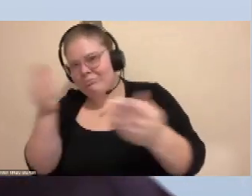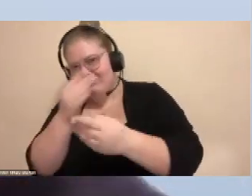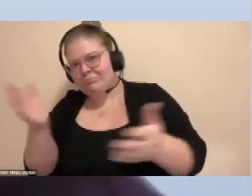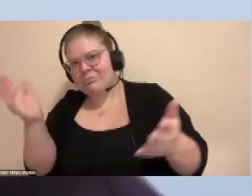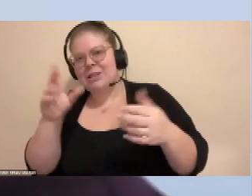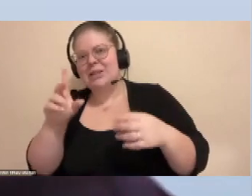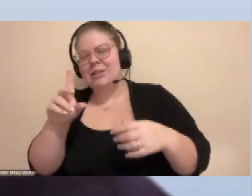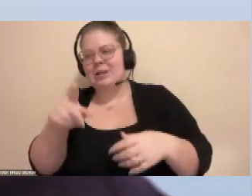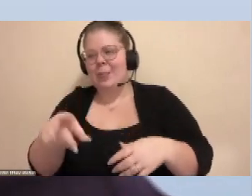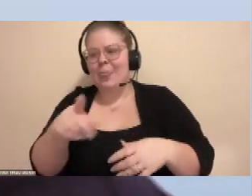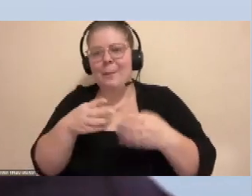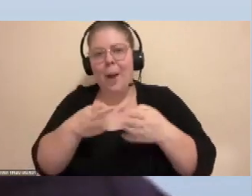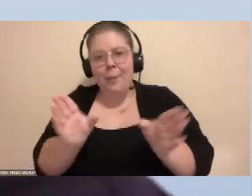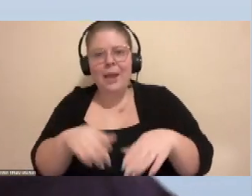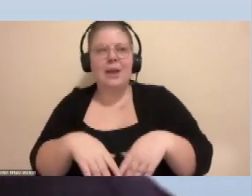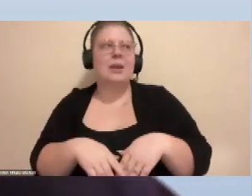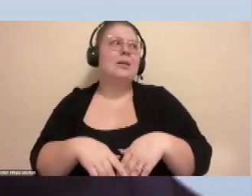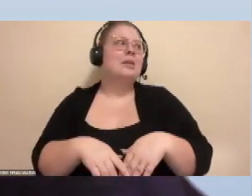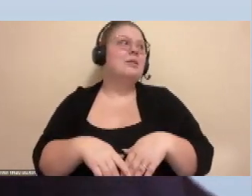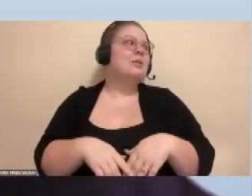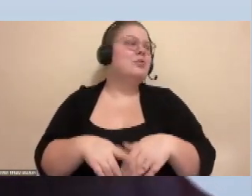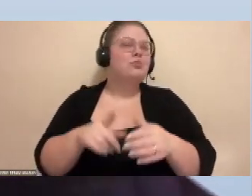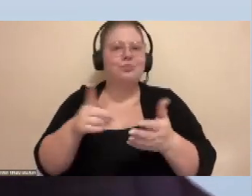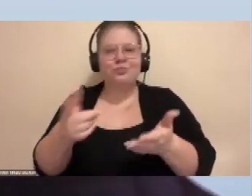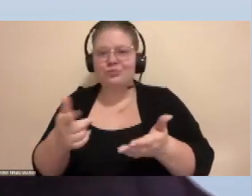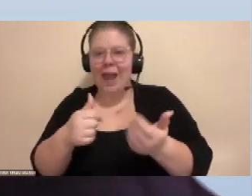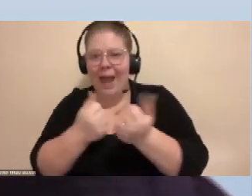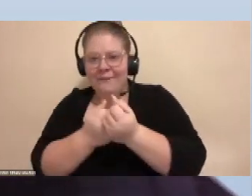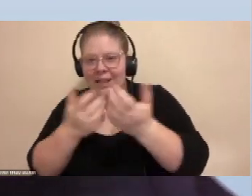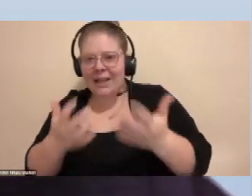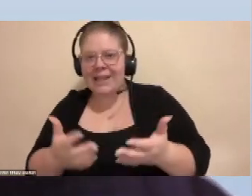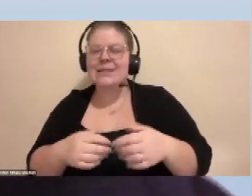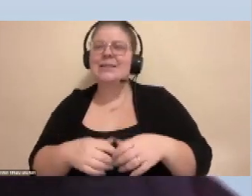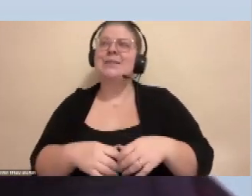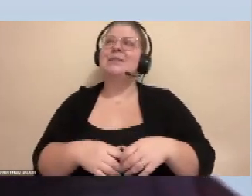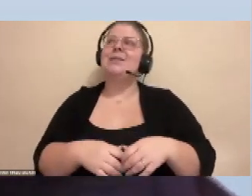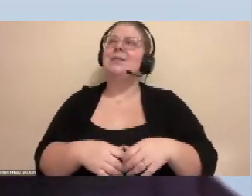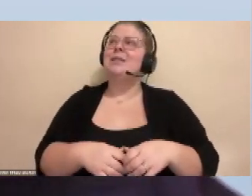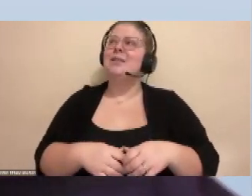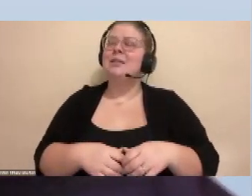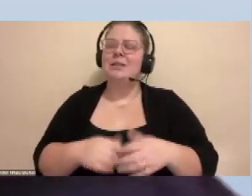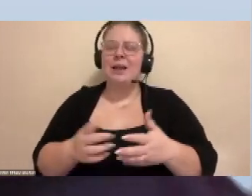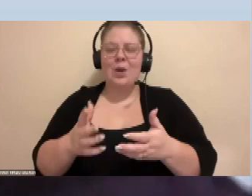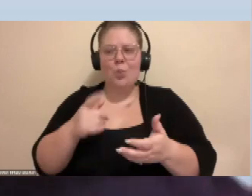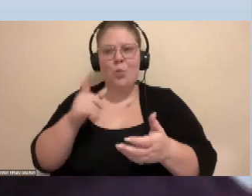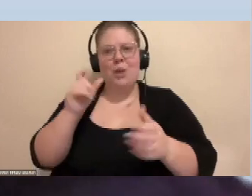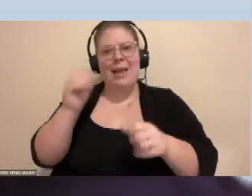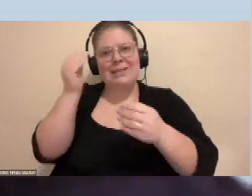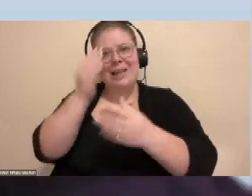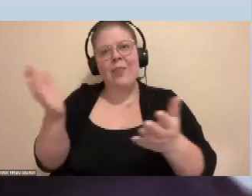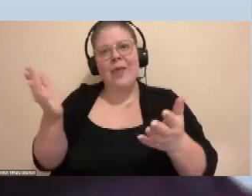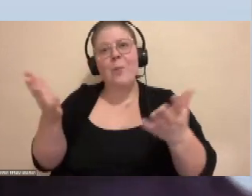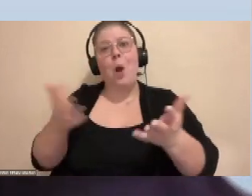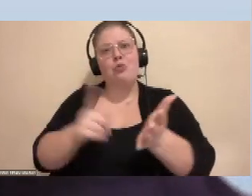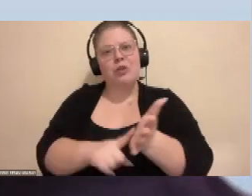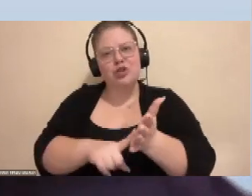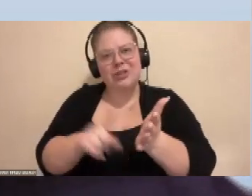collected and how it can be done. I think as advocates and as lawyers sometimes,